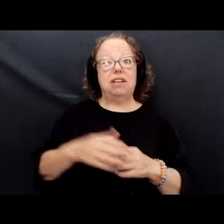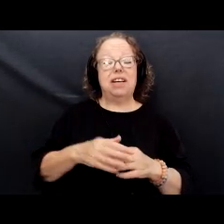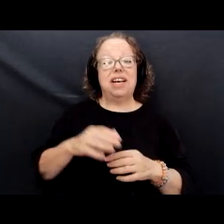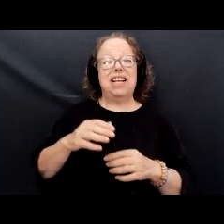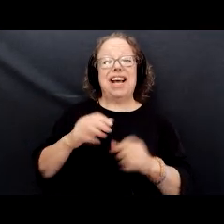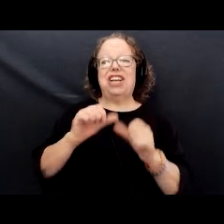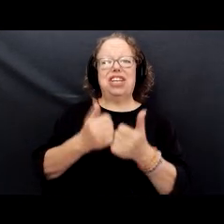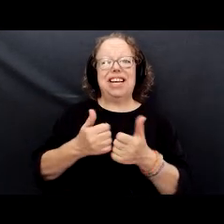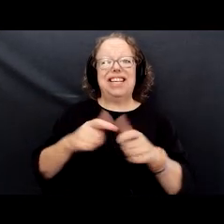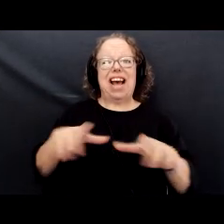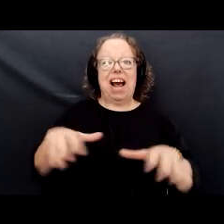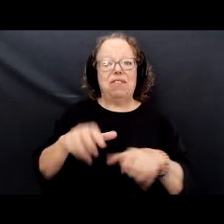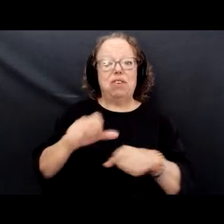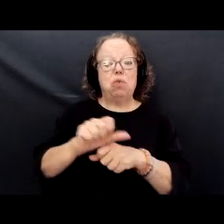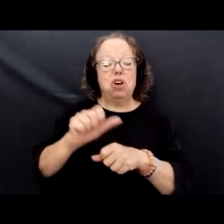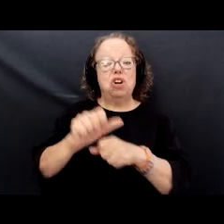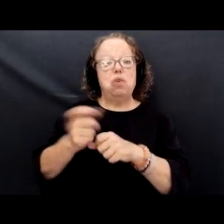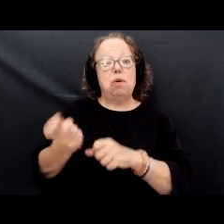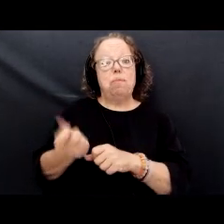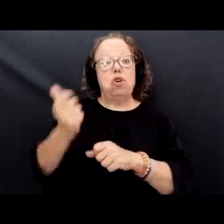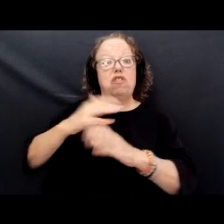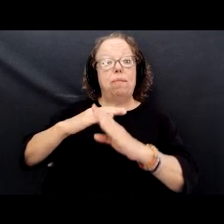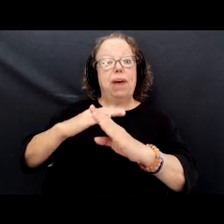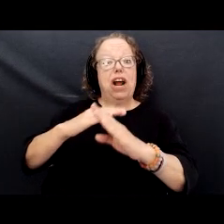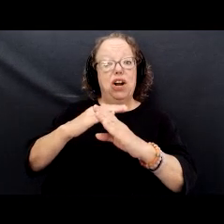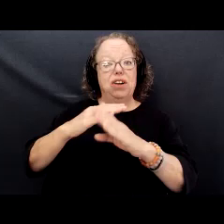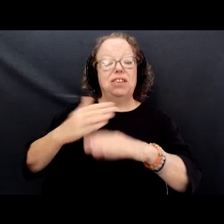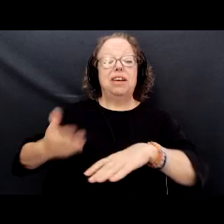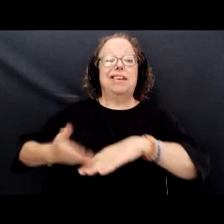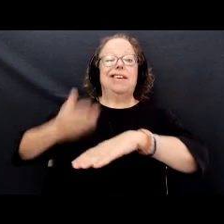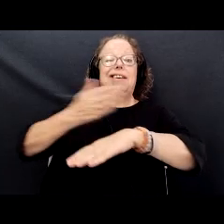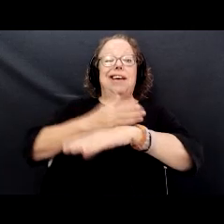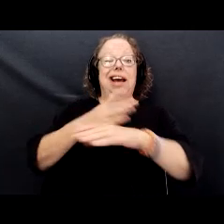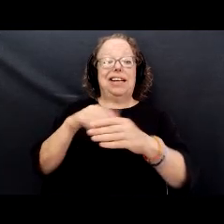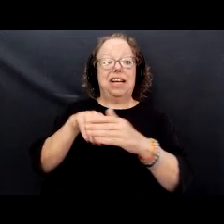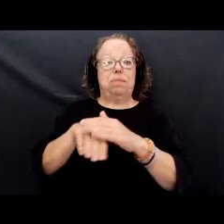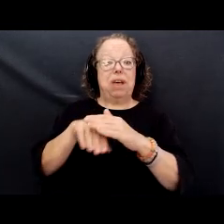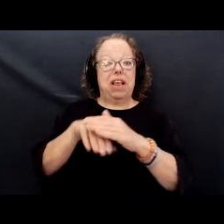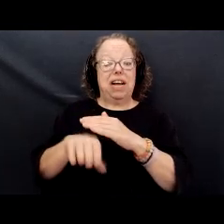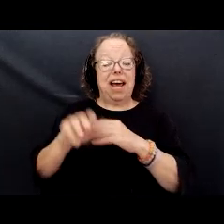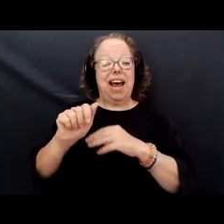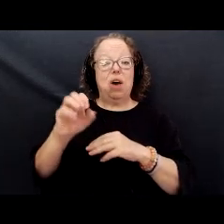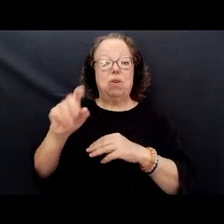actively working to remove barriers and enhance accessibility. So, AOT does not discriminate